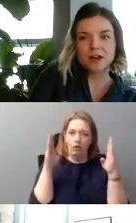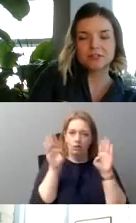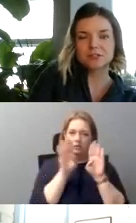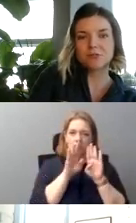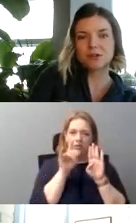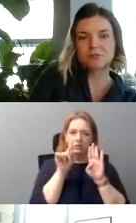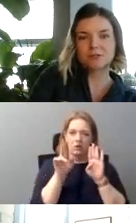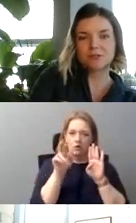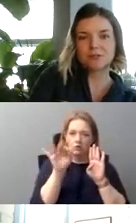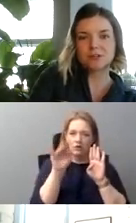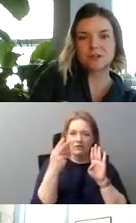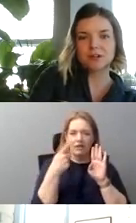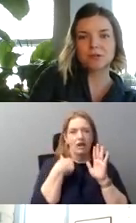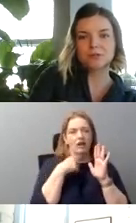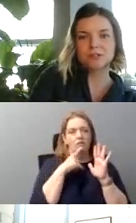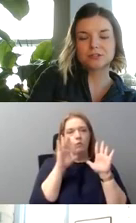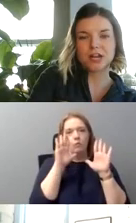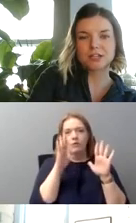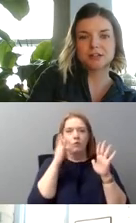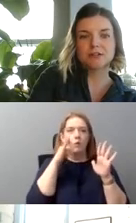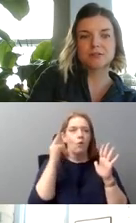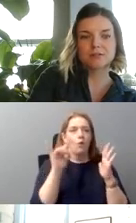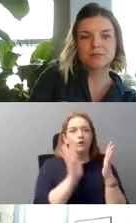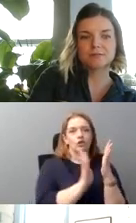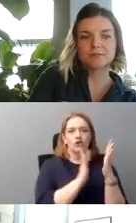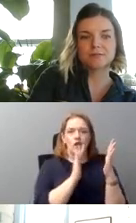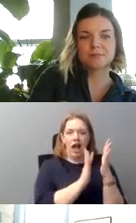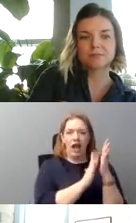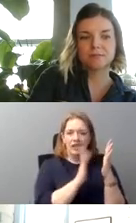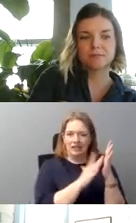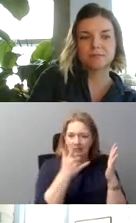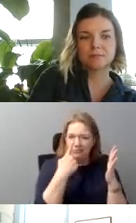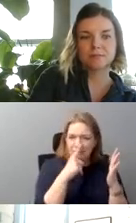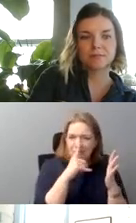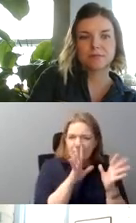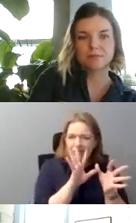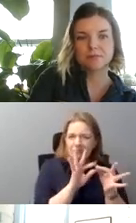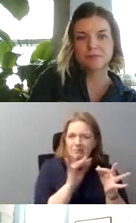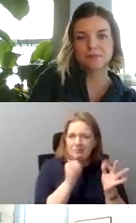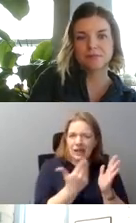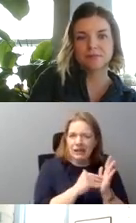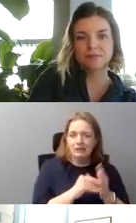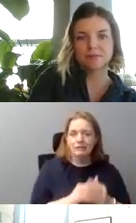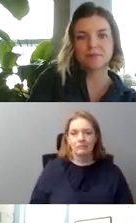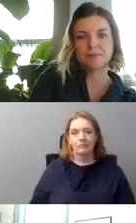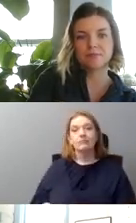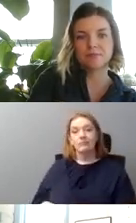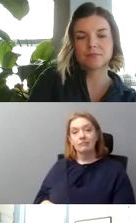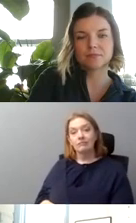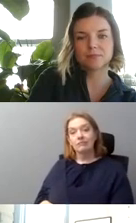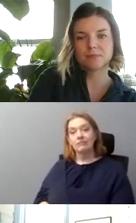have such a wonderful golden shiny glow? S: Yeah! So the walls are coated in amber